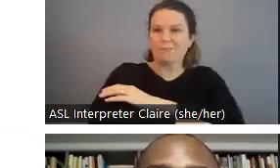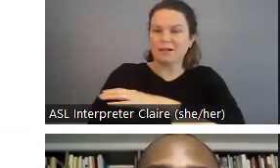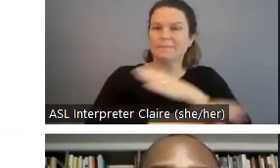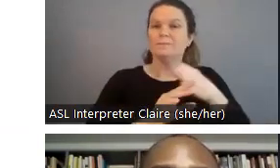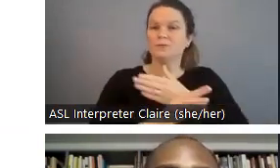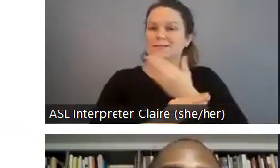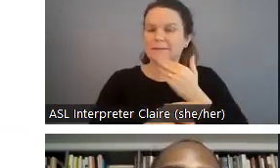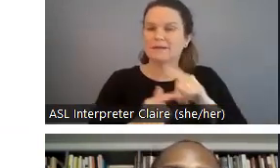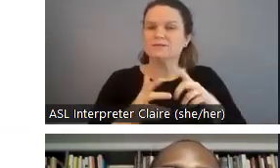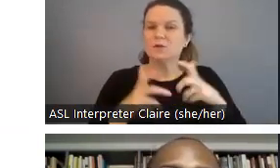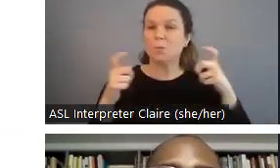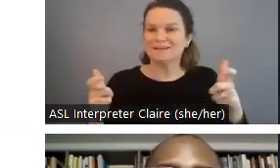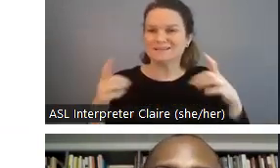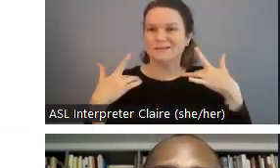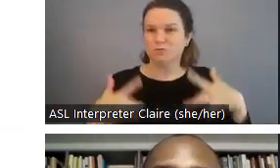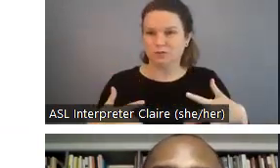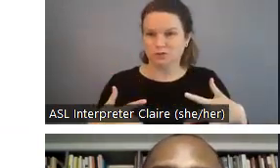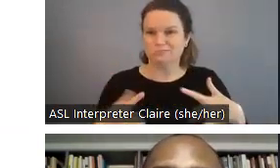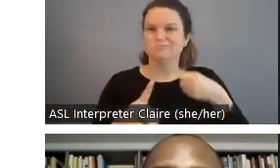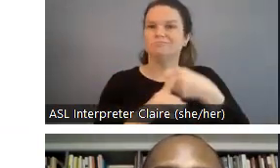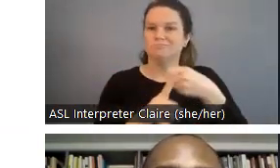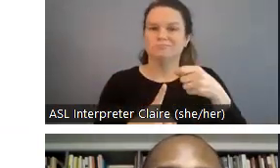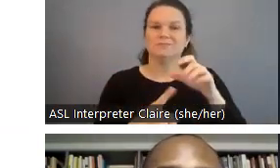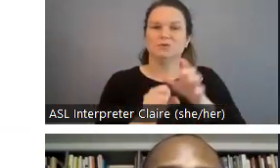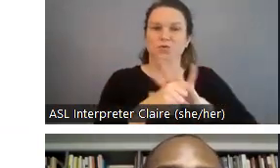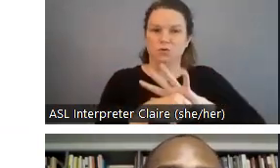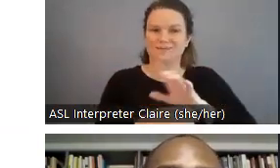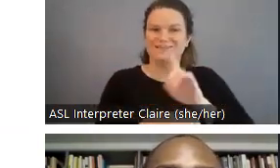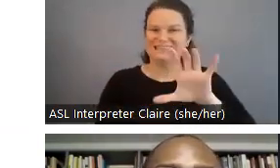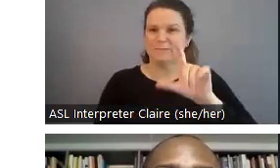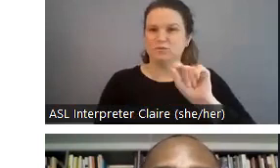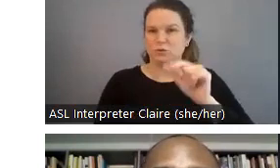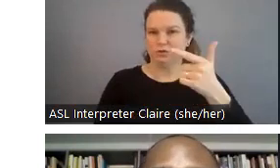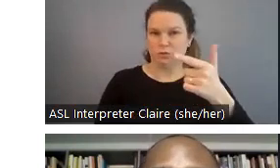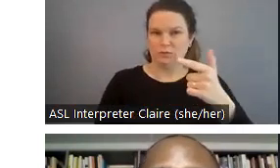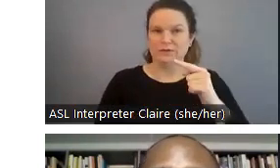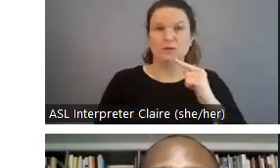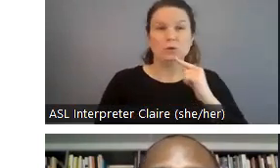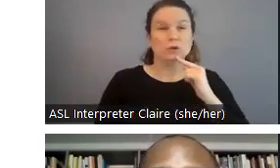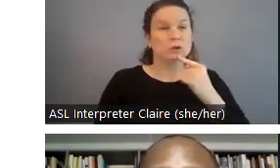obesity, and depression and she got COVID in December of 2021. And her